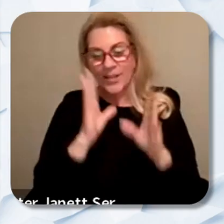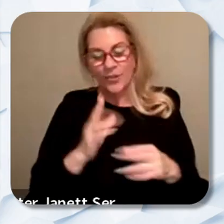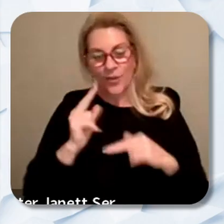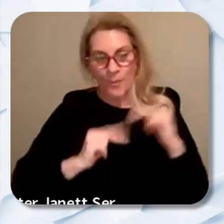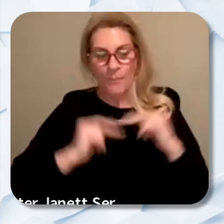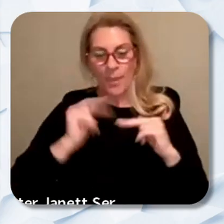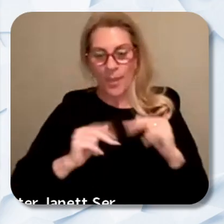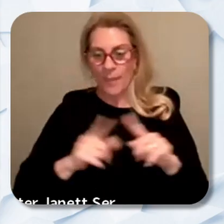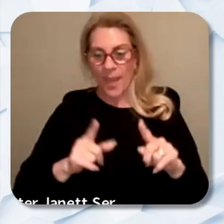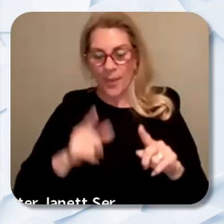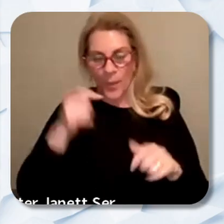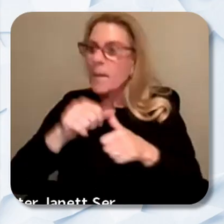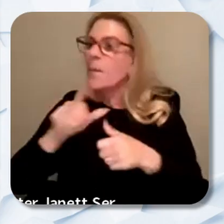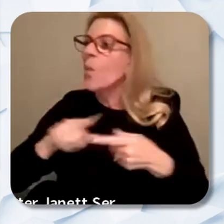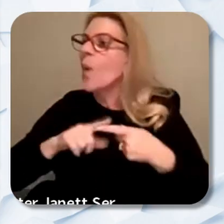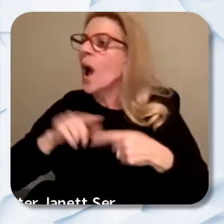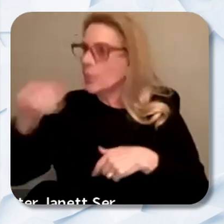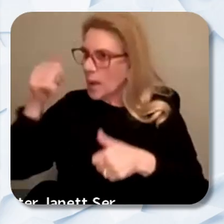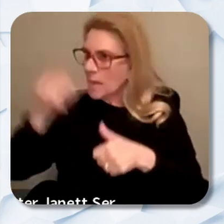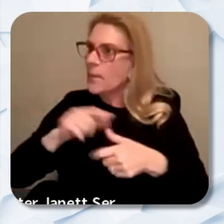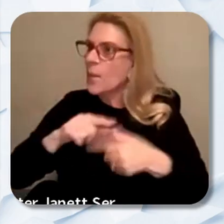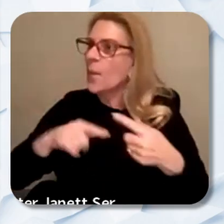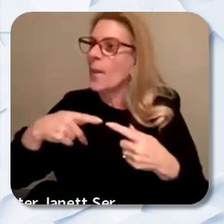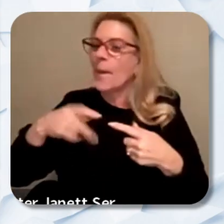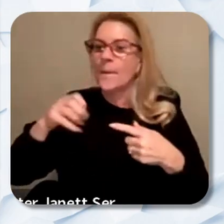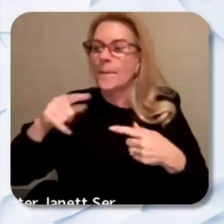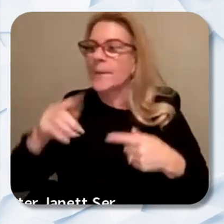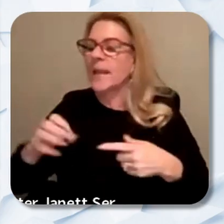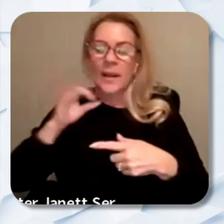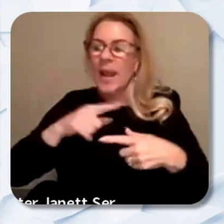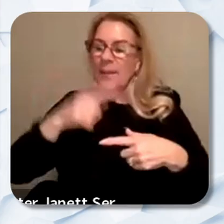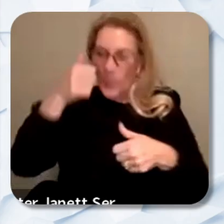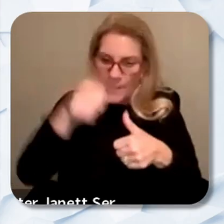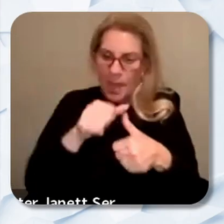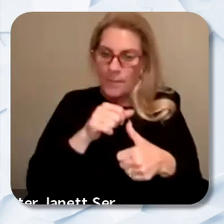he's like “I remember when remember when Pete the cat.” And he told me that like he remembered those